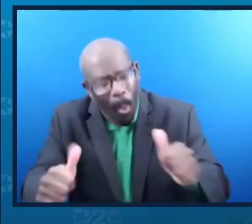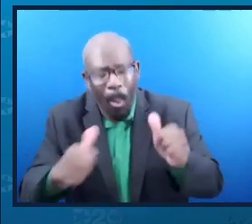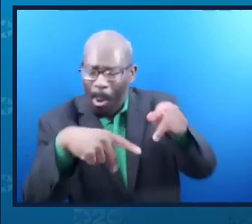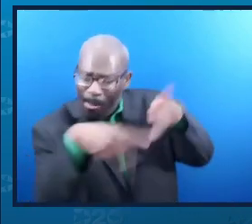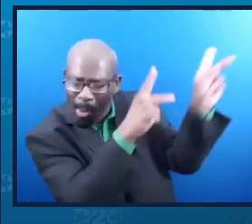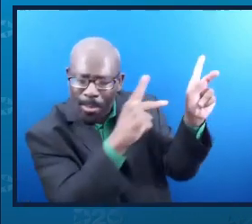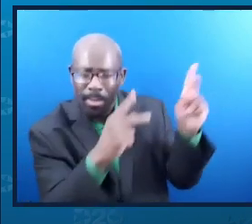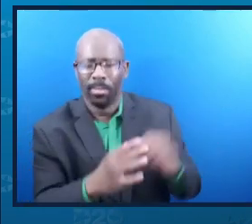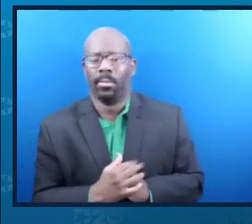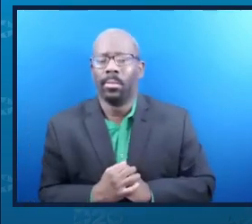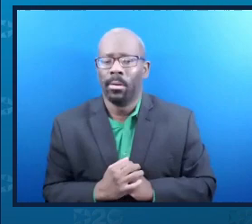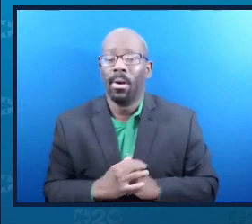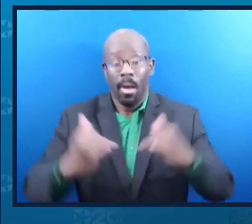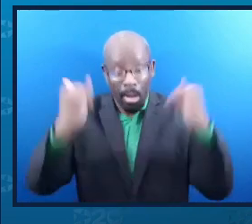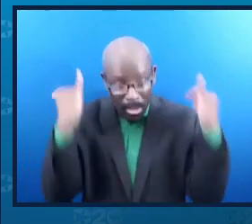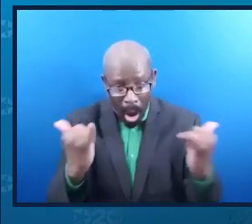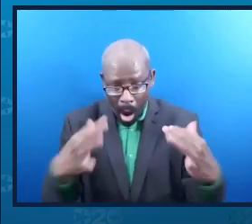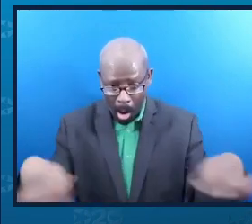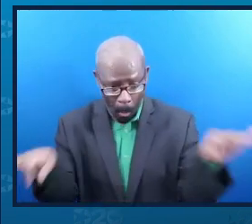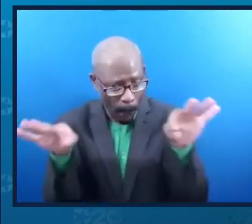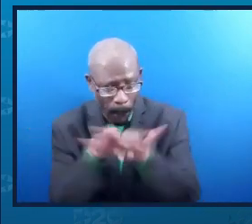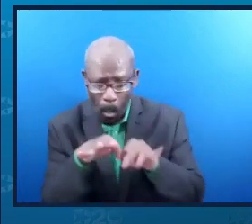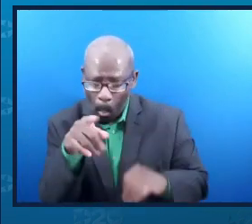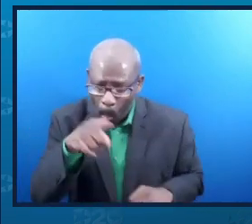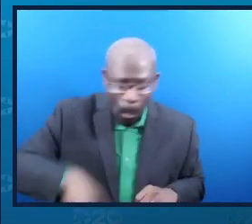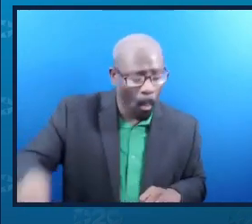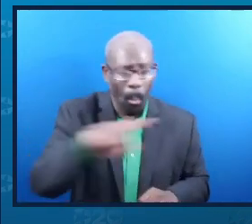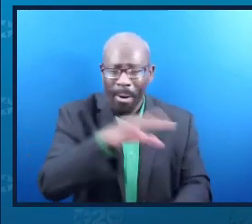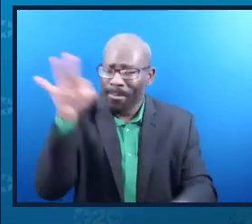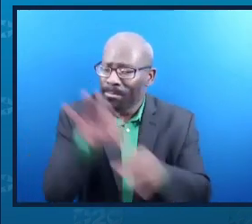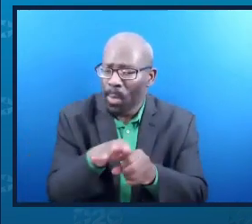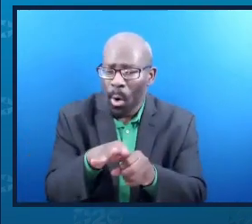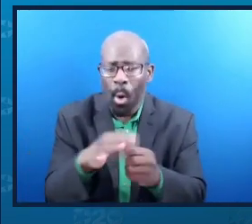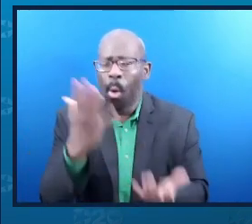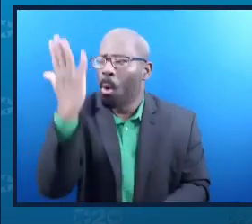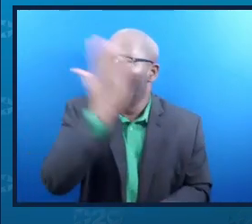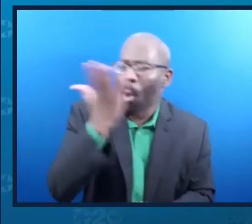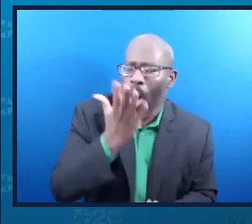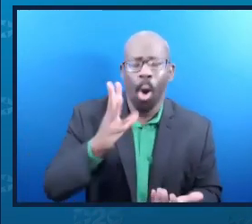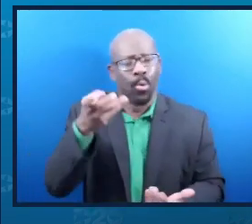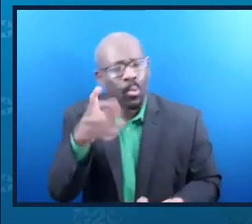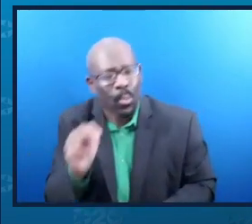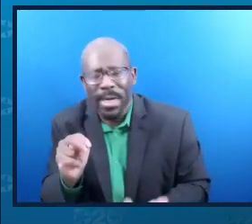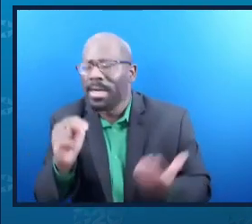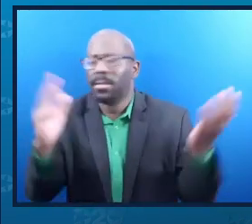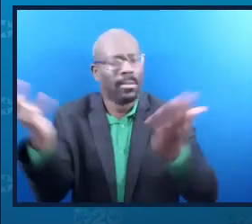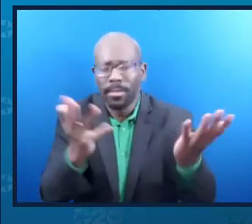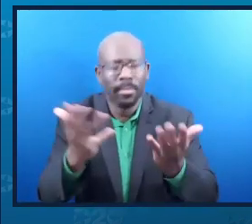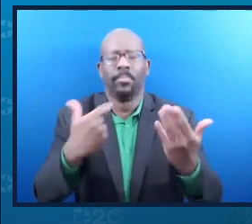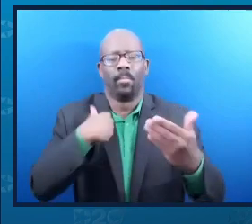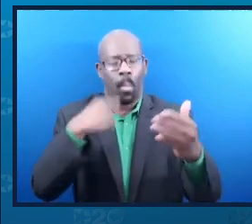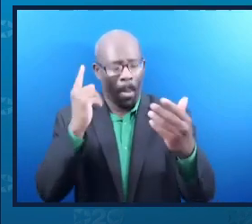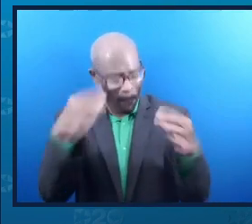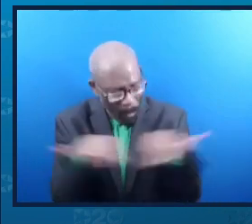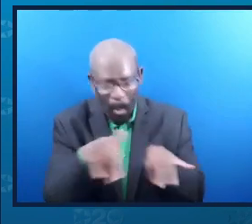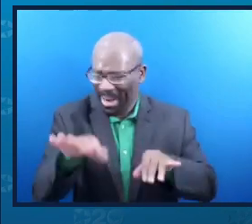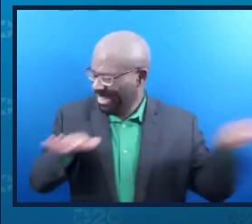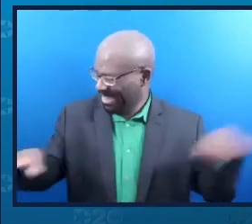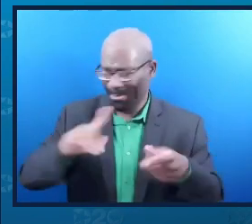AND VOTE. DO IT AS EARLY AS YOU CAN, AND TELL YOUR FAMILY AND FRIENDS HOW